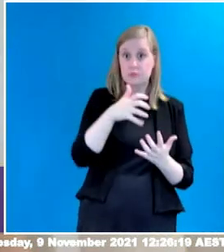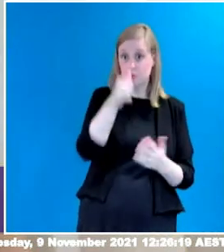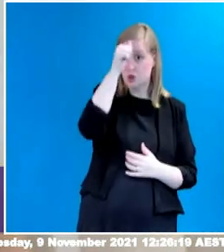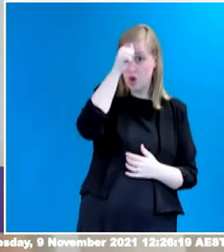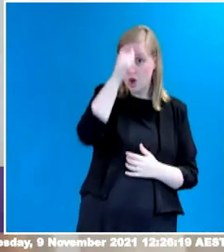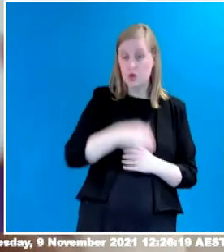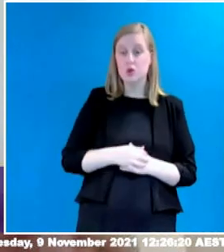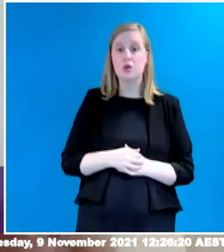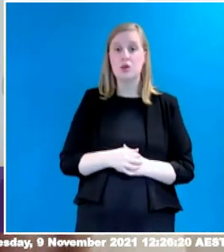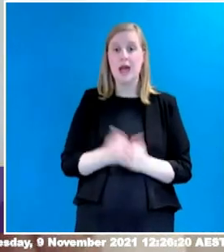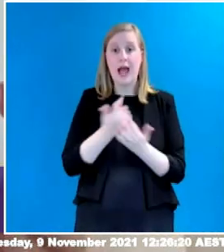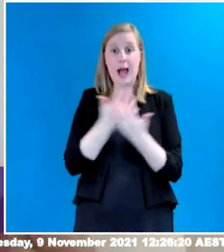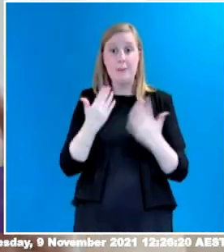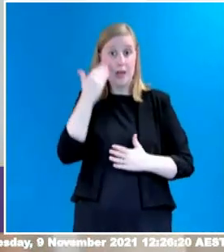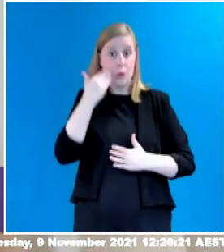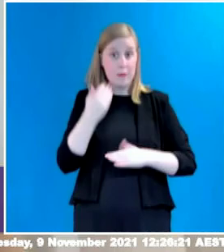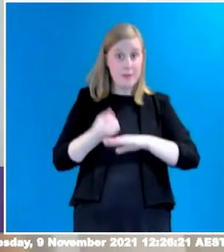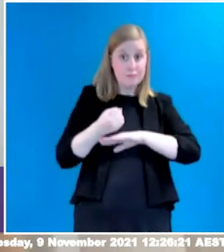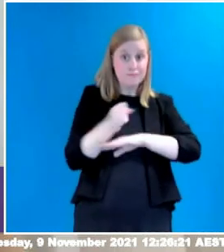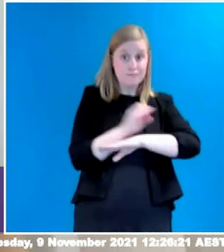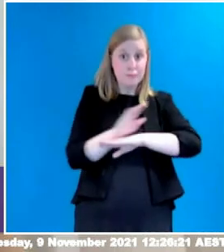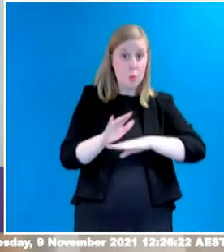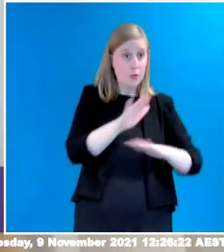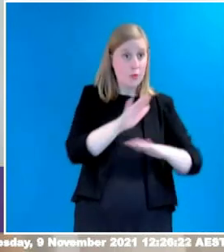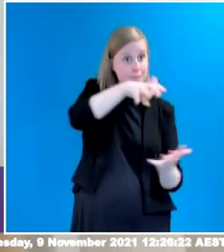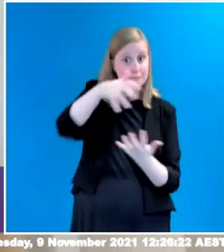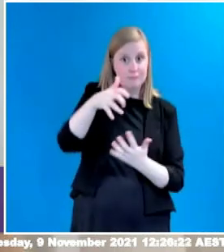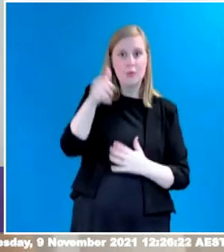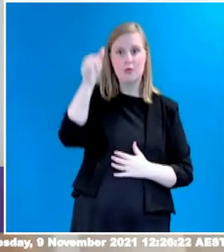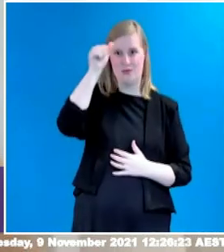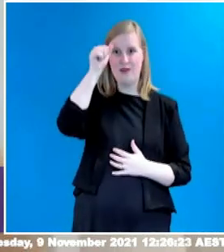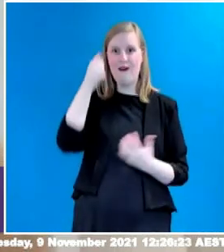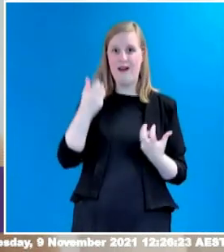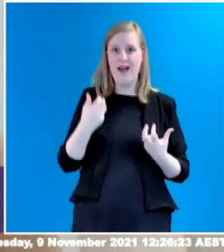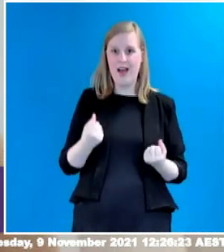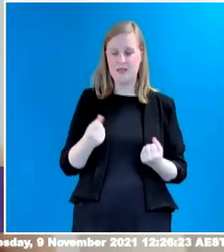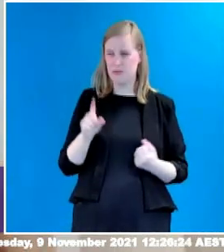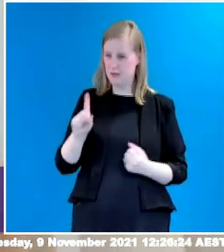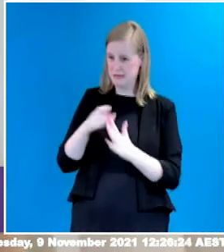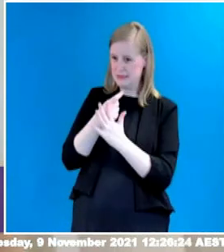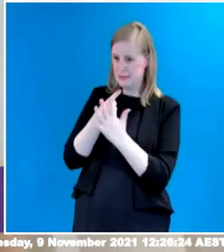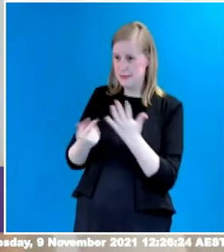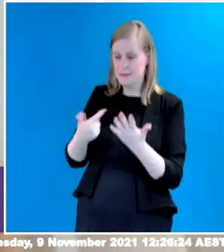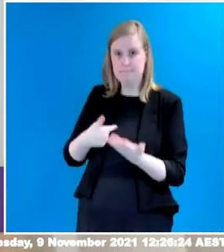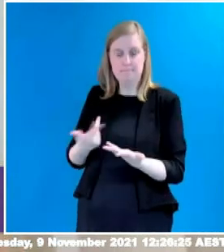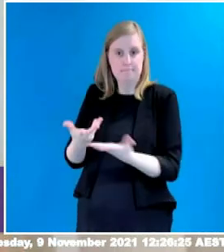So we know they are able to collect data on the diversity status of